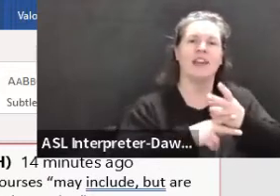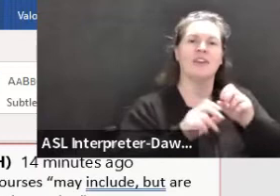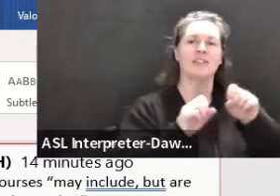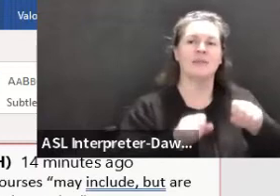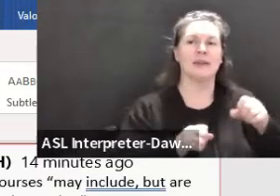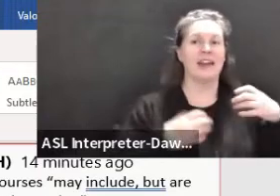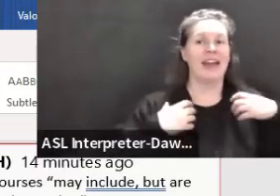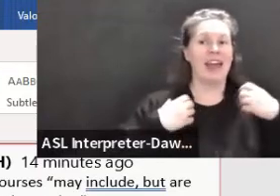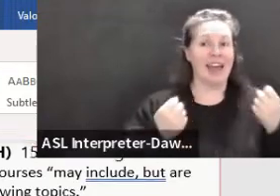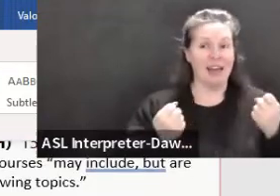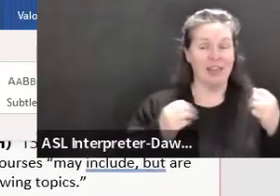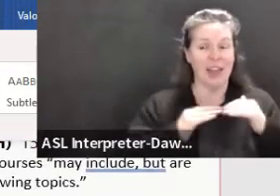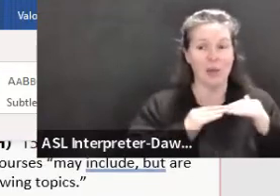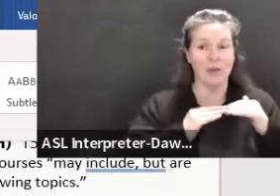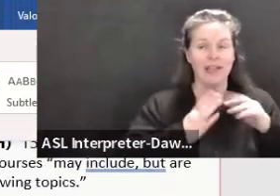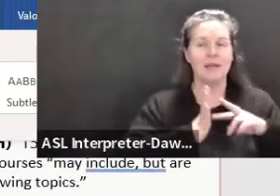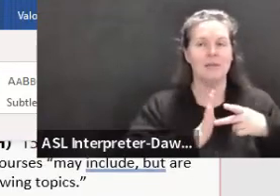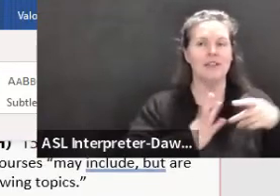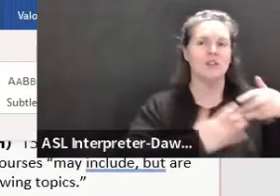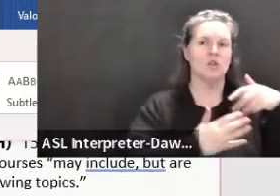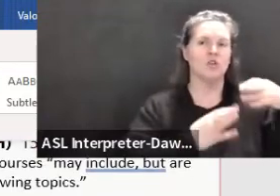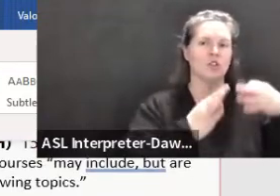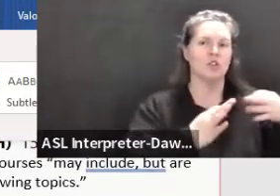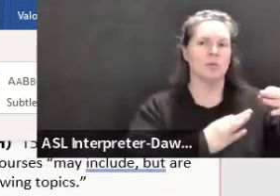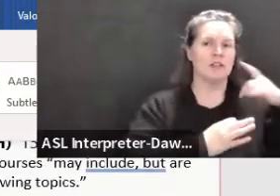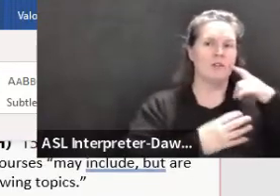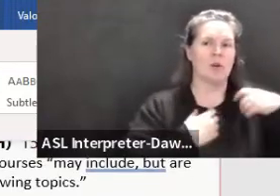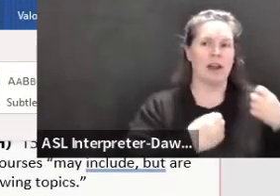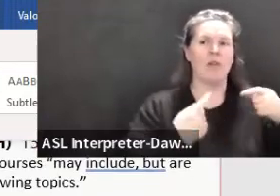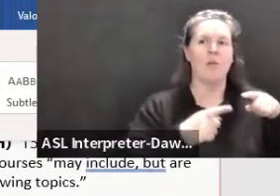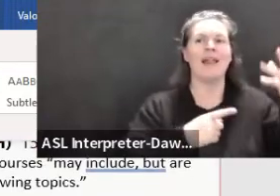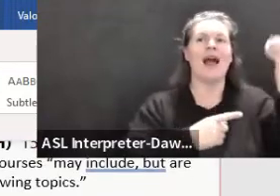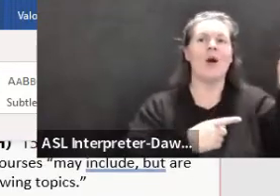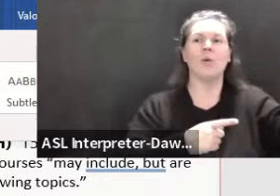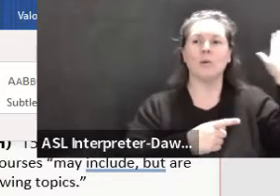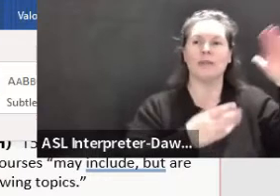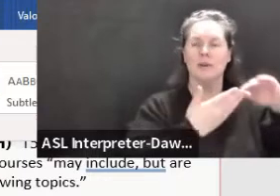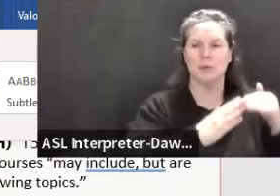that has to do with social determinants of health while folks are out in the community. So I just wanted to share that.